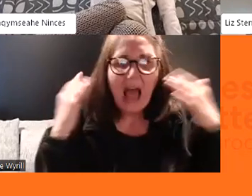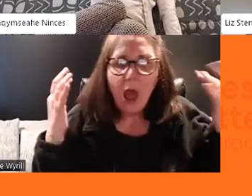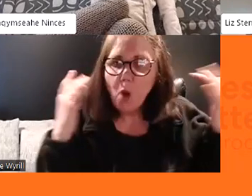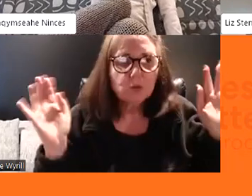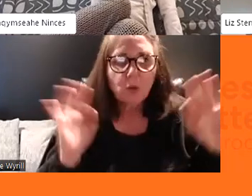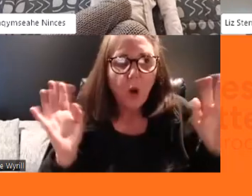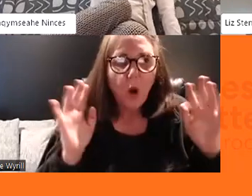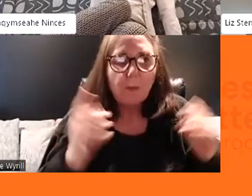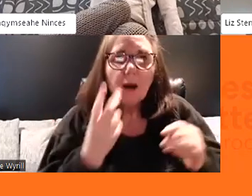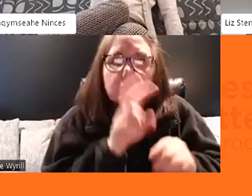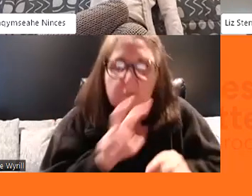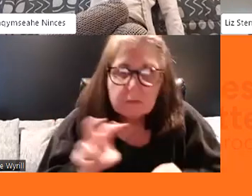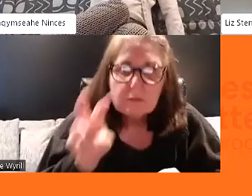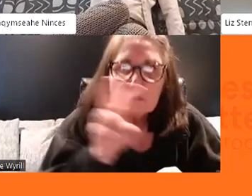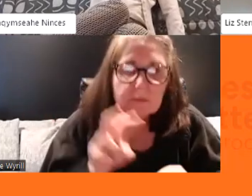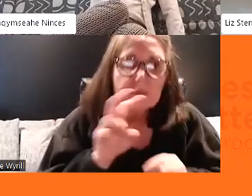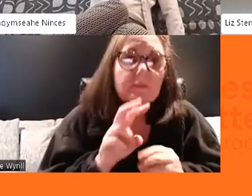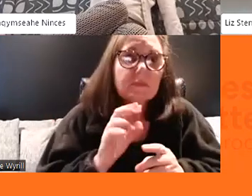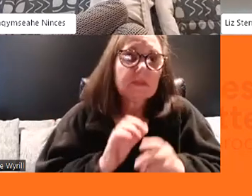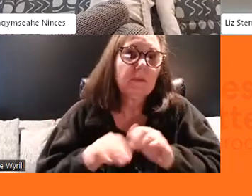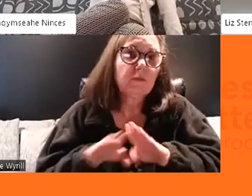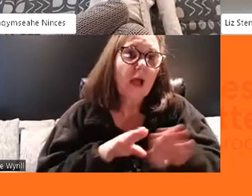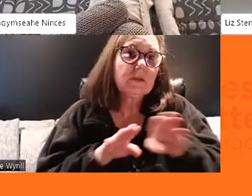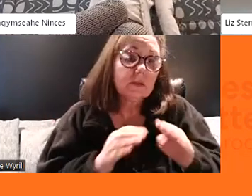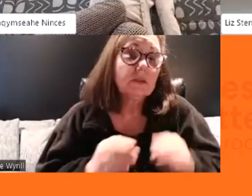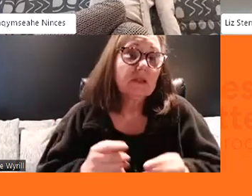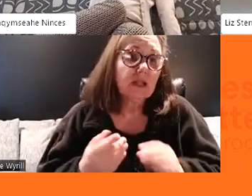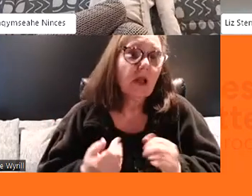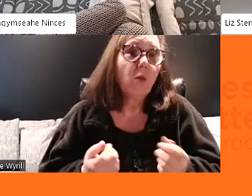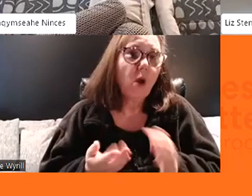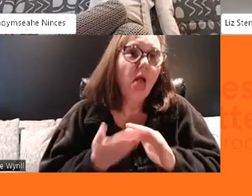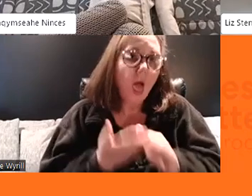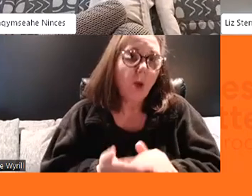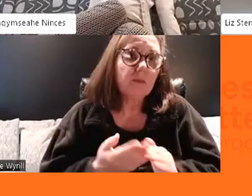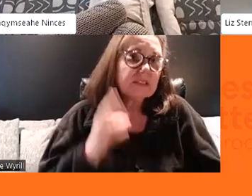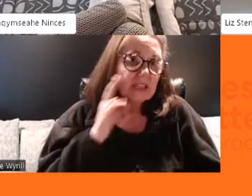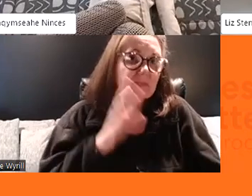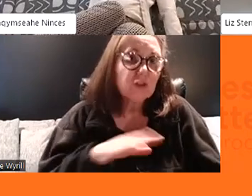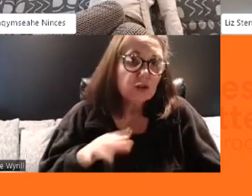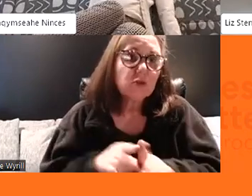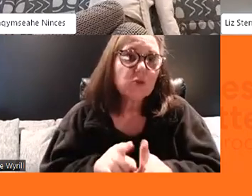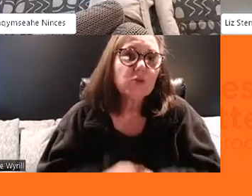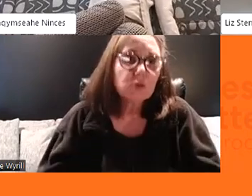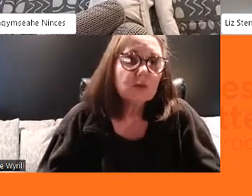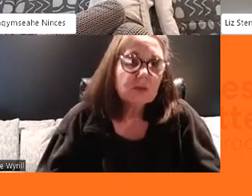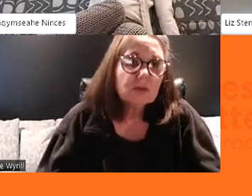achieved, but I guess for Deaf people we can't hear the sound, we're more focusing on trying to understand what's being spoken,